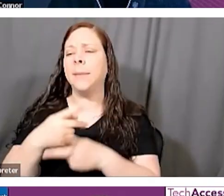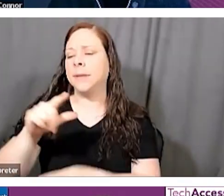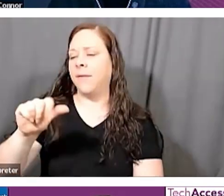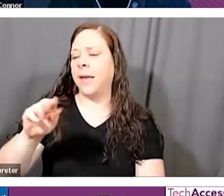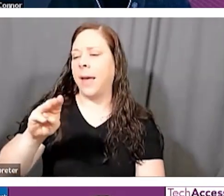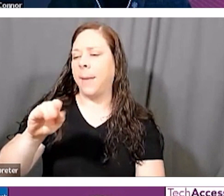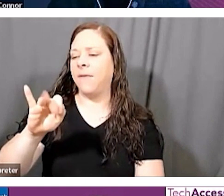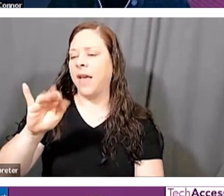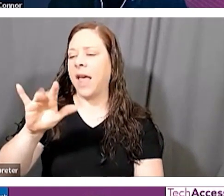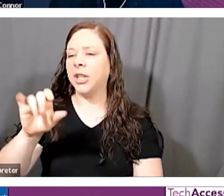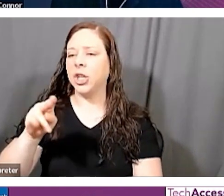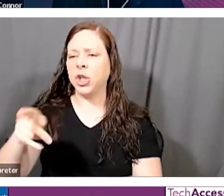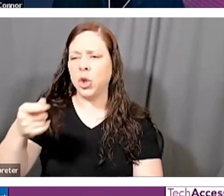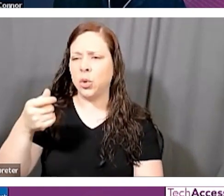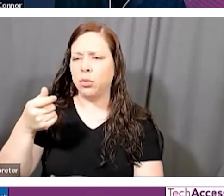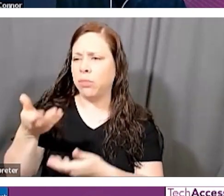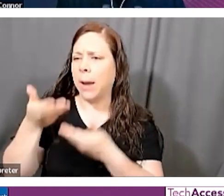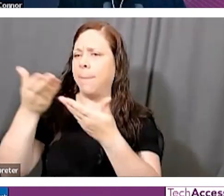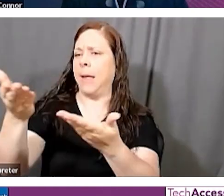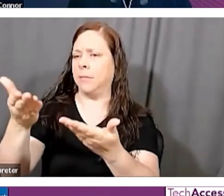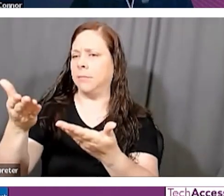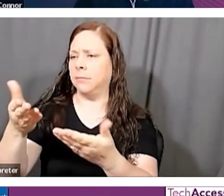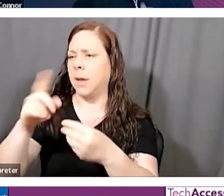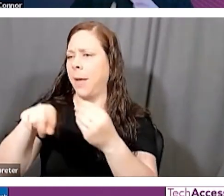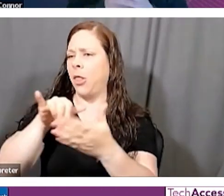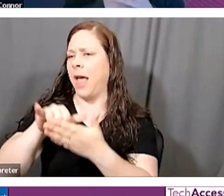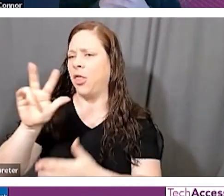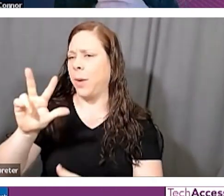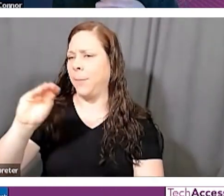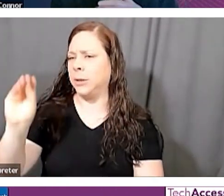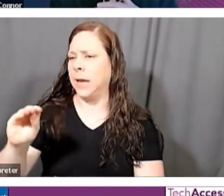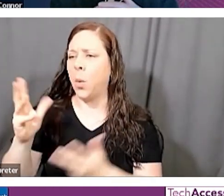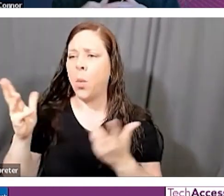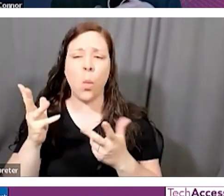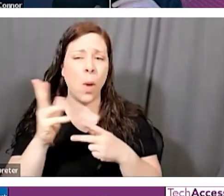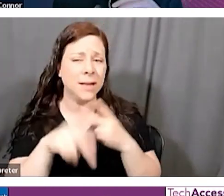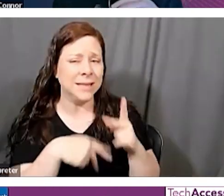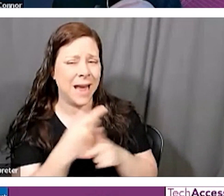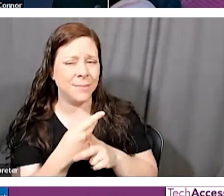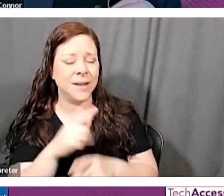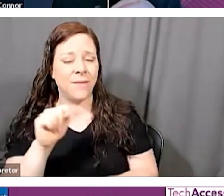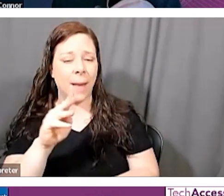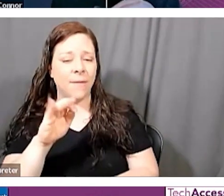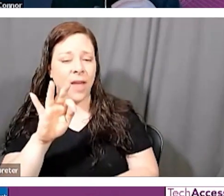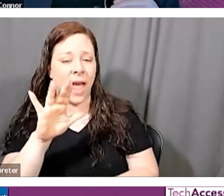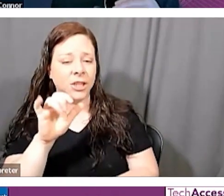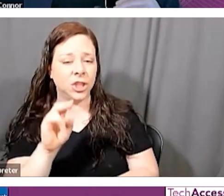regarding reinforcing the 3%? What types of gamification? So the pieces around gamification